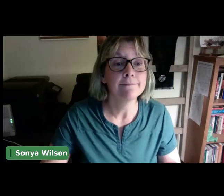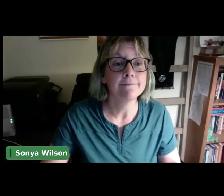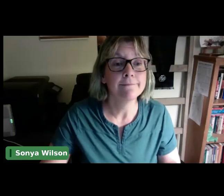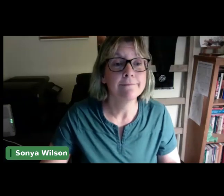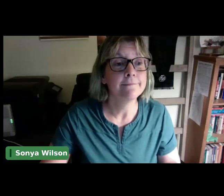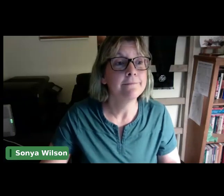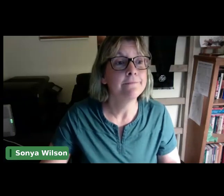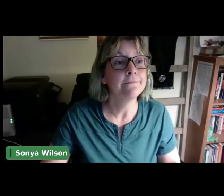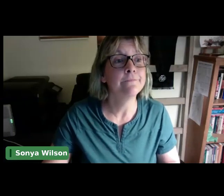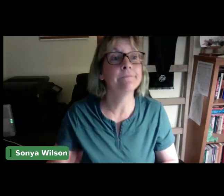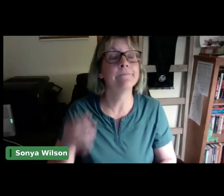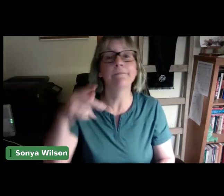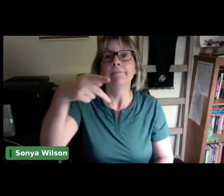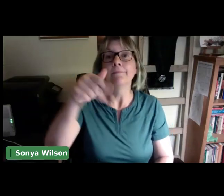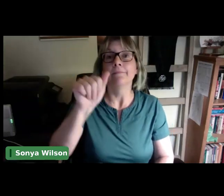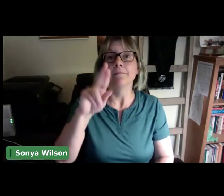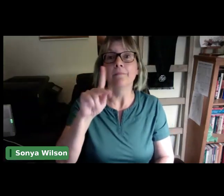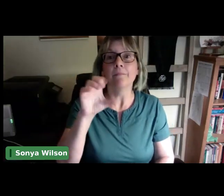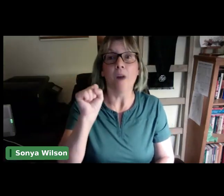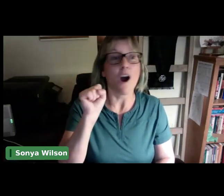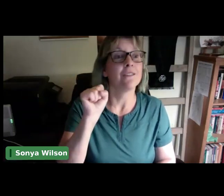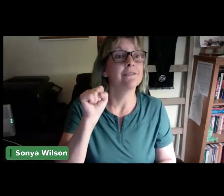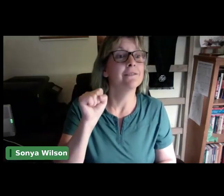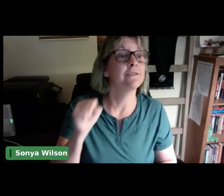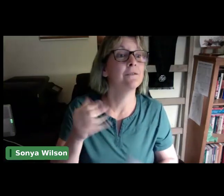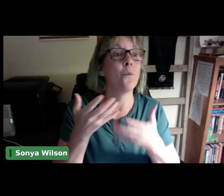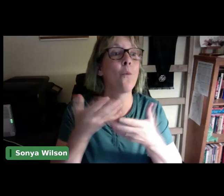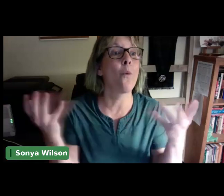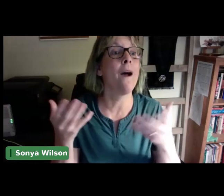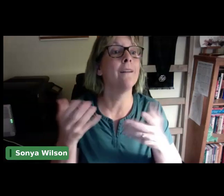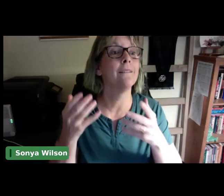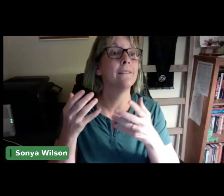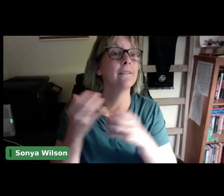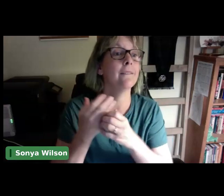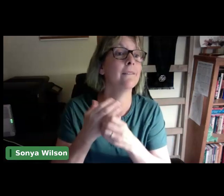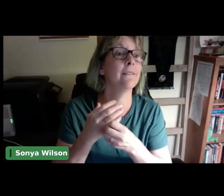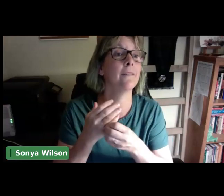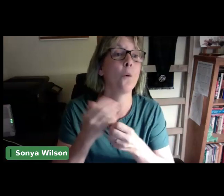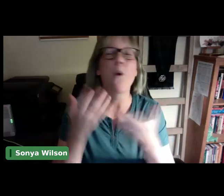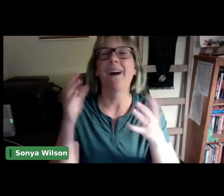if you have any further questions. Particularly on Rock Climbing.